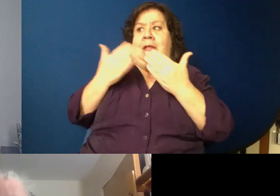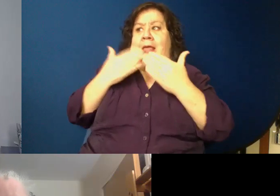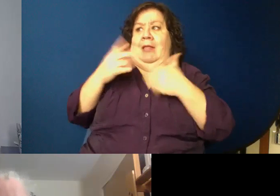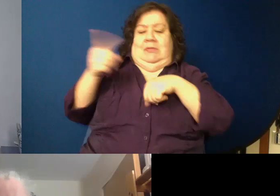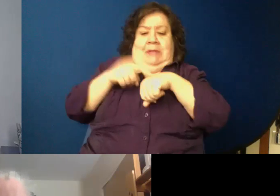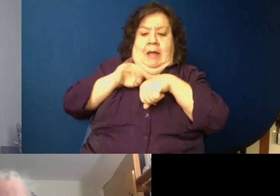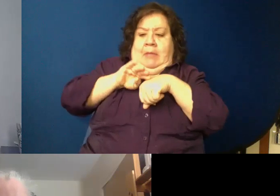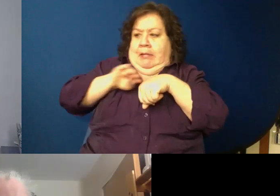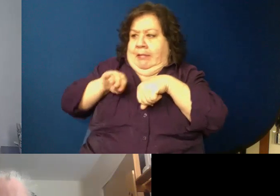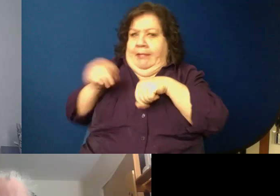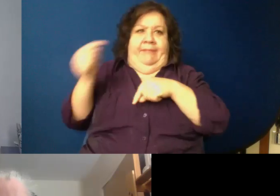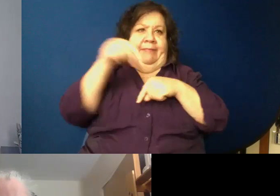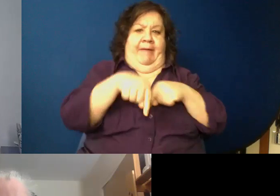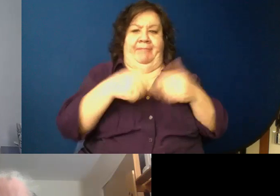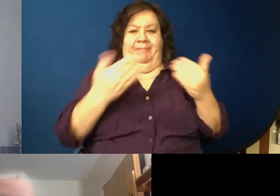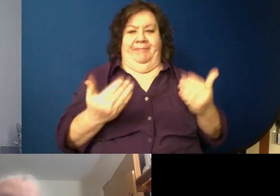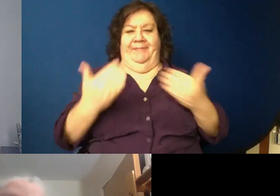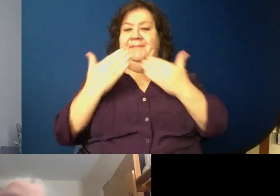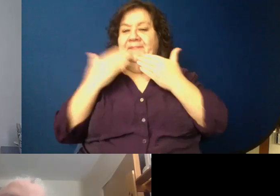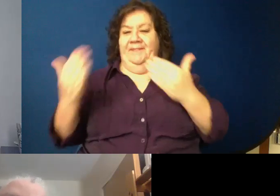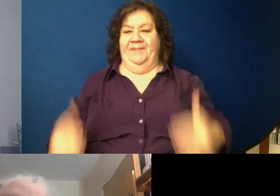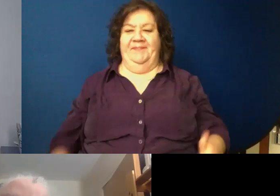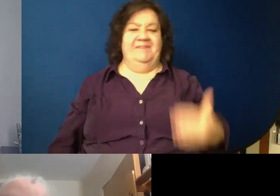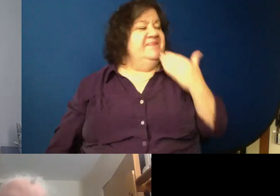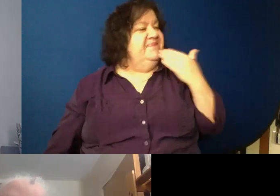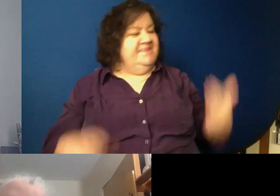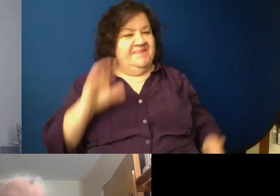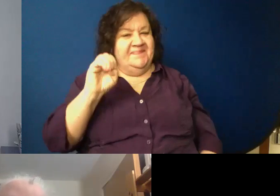of persons with when we talk about inclusion of persons with disabilities in climate action